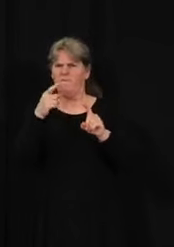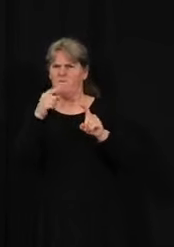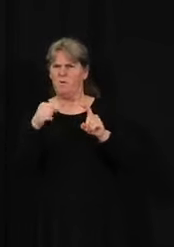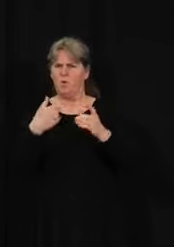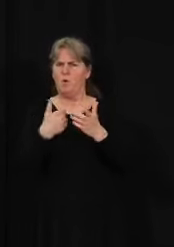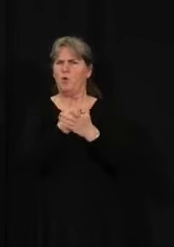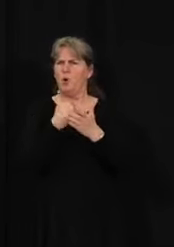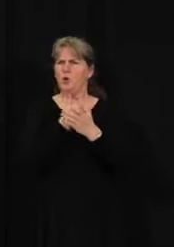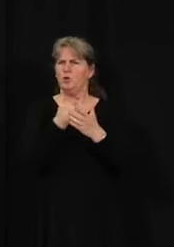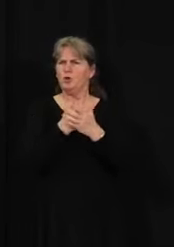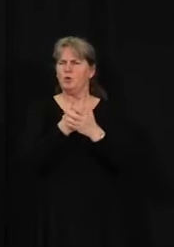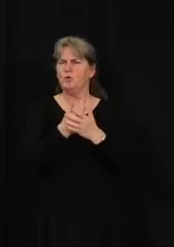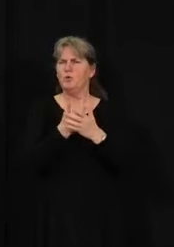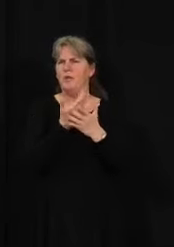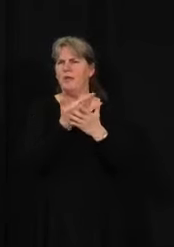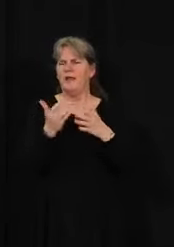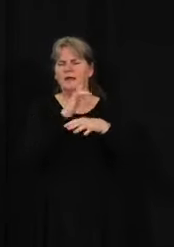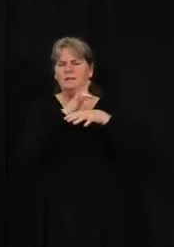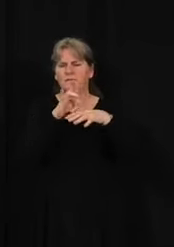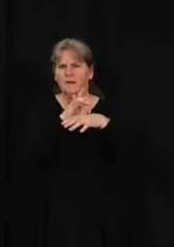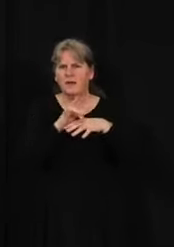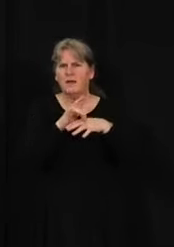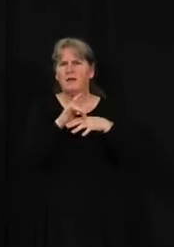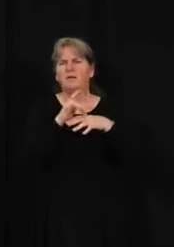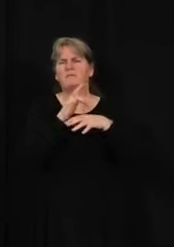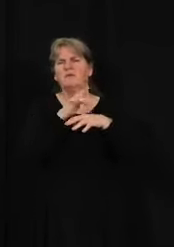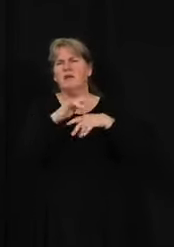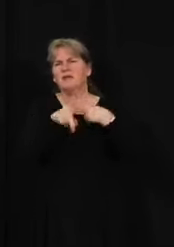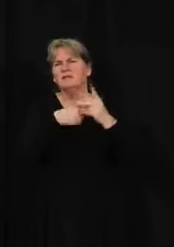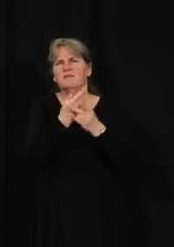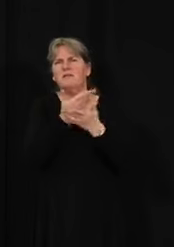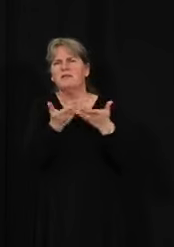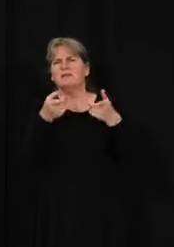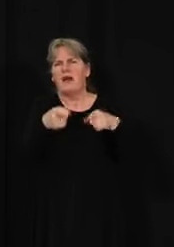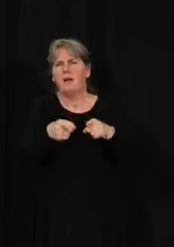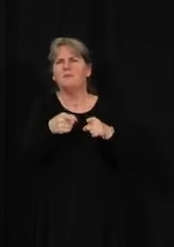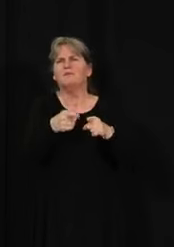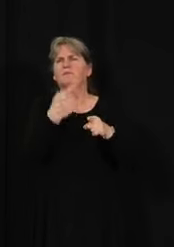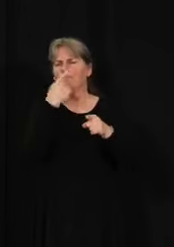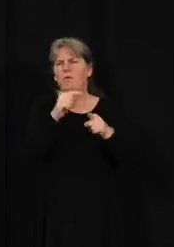onset of respiratory symptoms, we are really talking about new